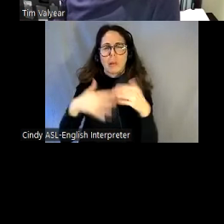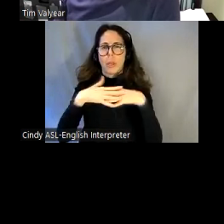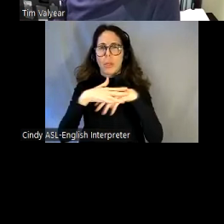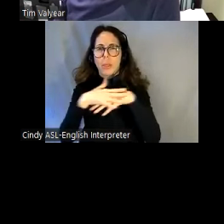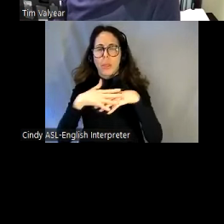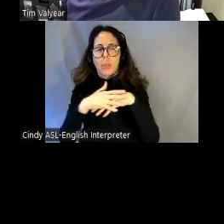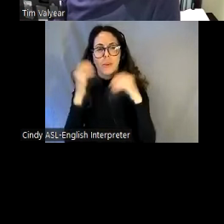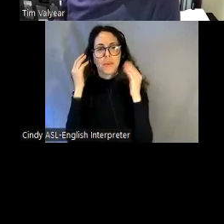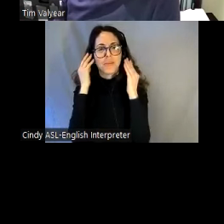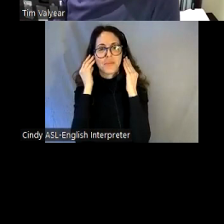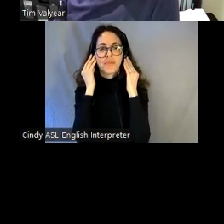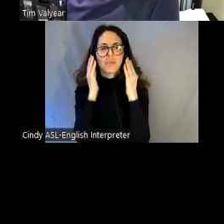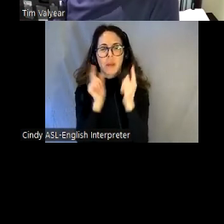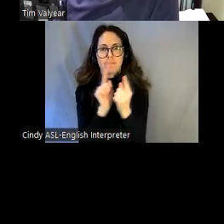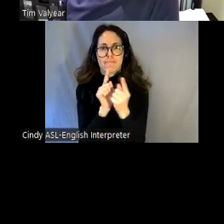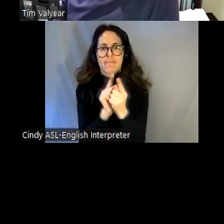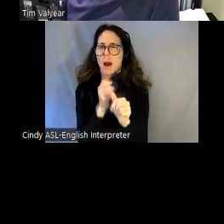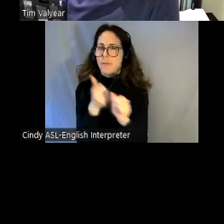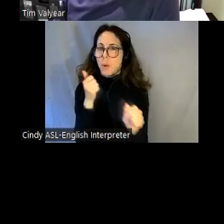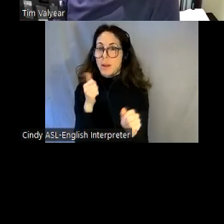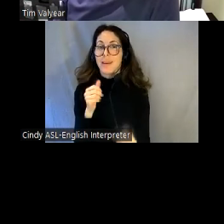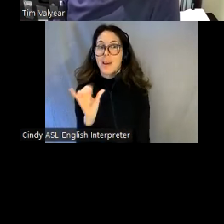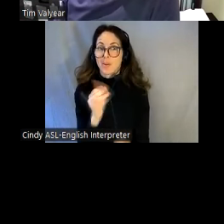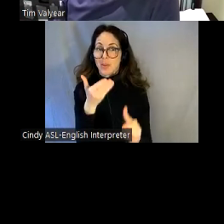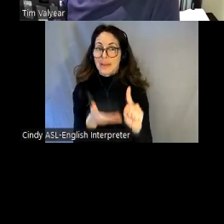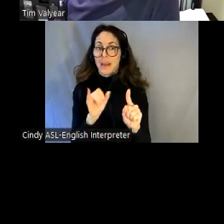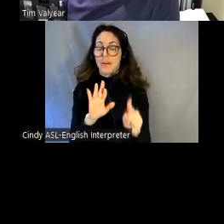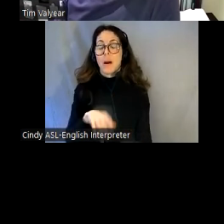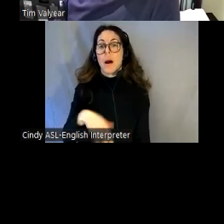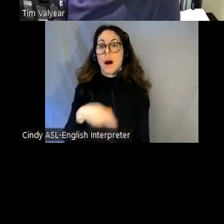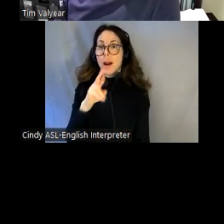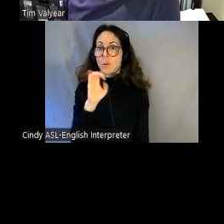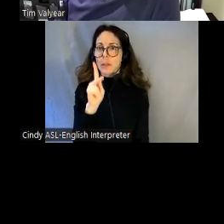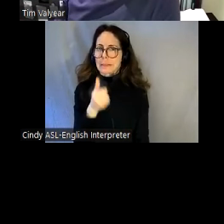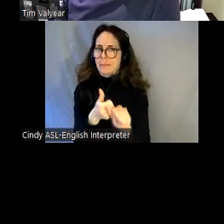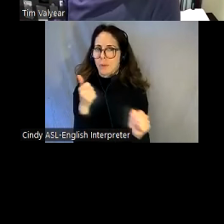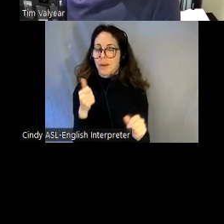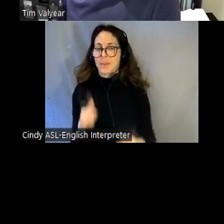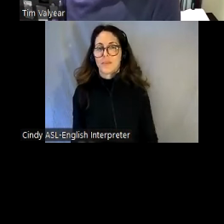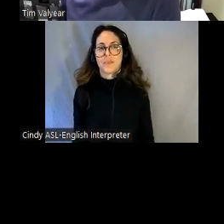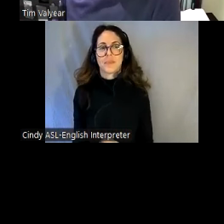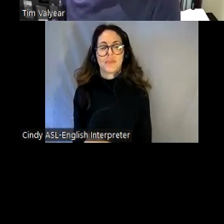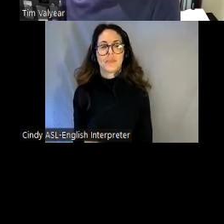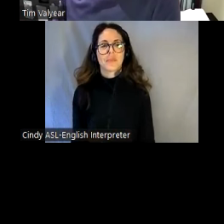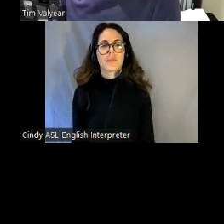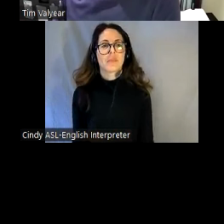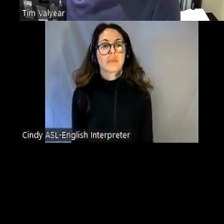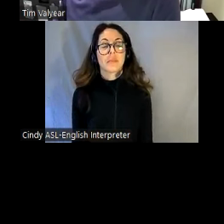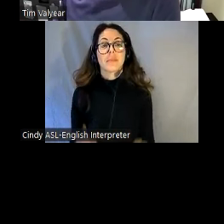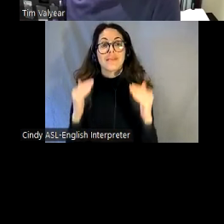distancing, 2 meters is important. Avoiding crowded places and spaces. Close contact with individuals. And